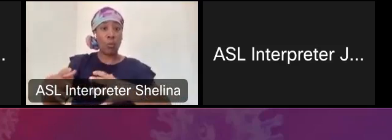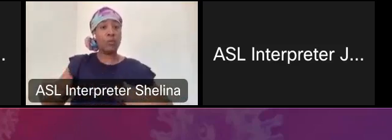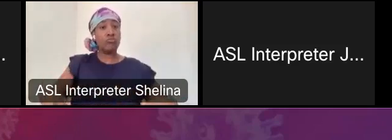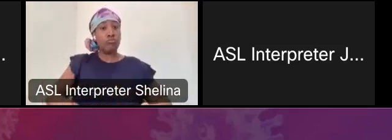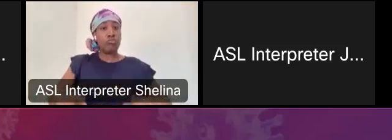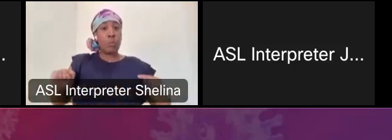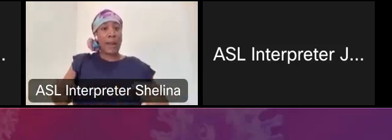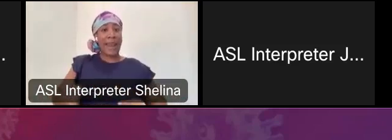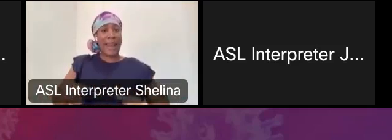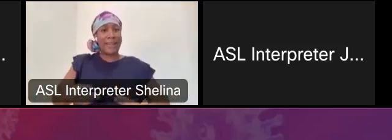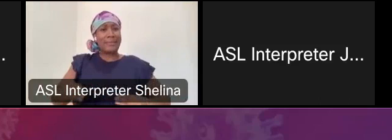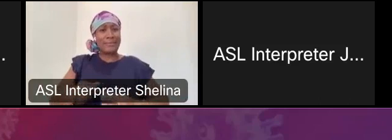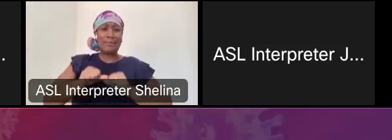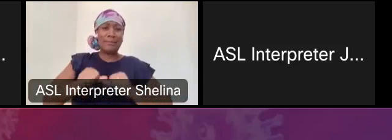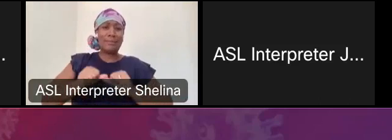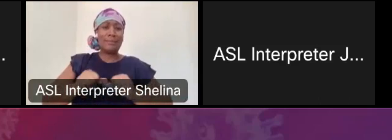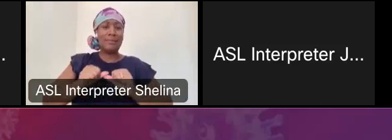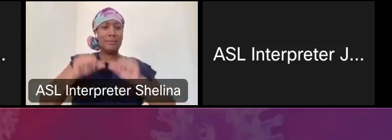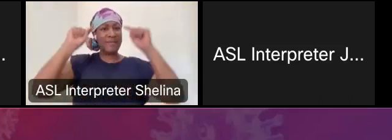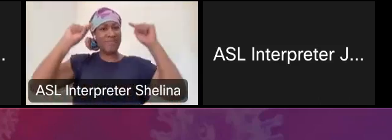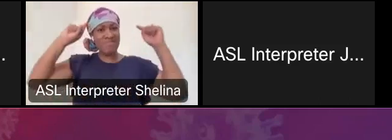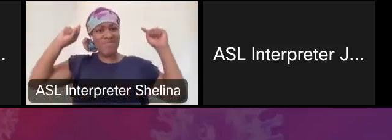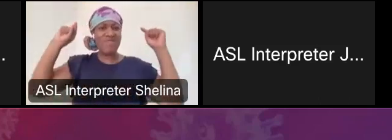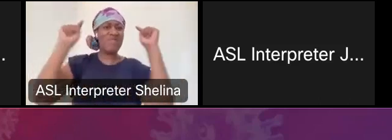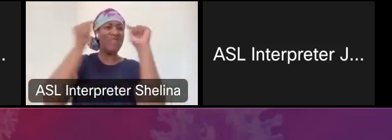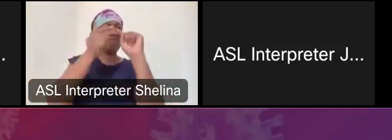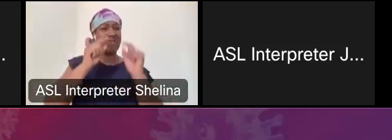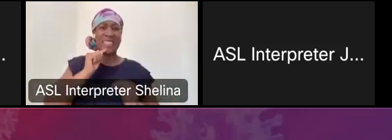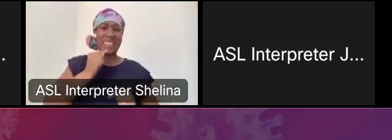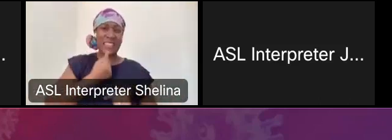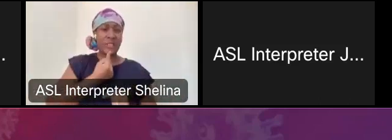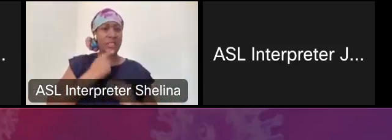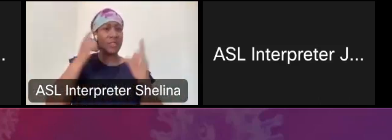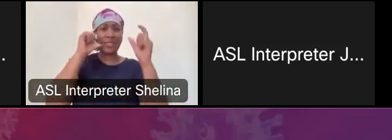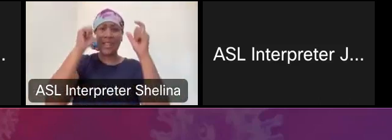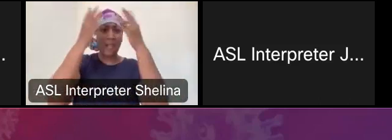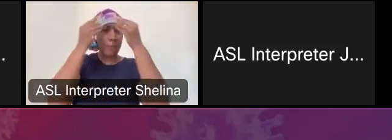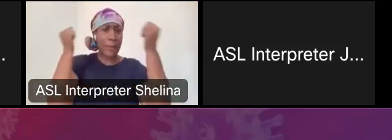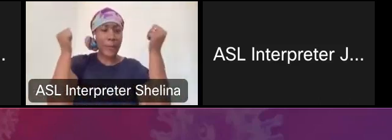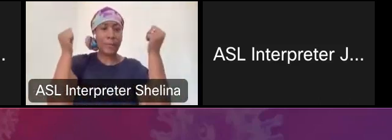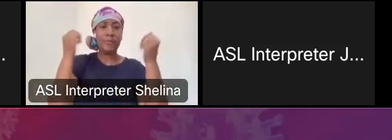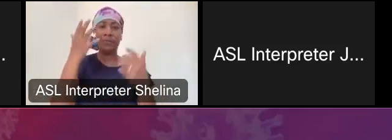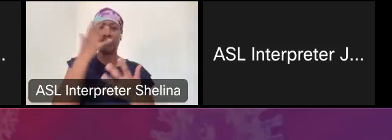Severe headaches headaches didn't go away. Blurred vision easy bruising.